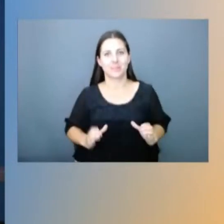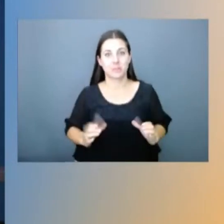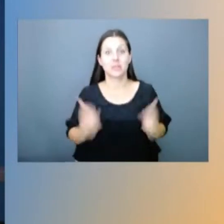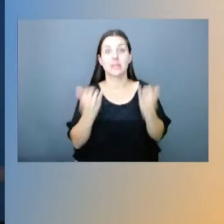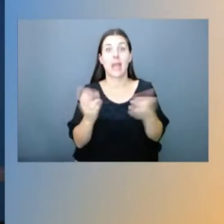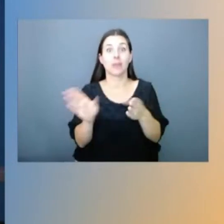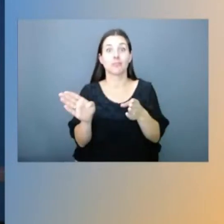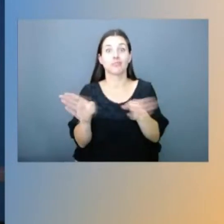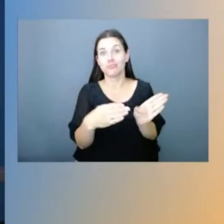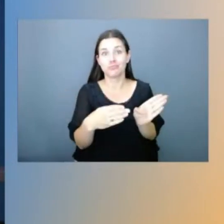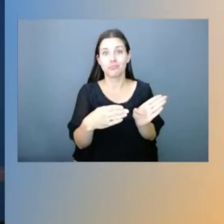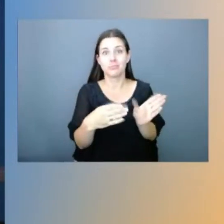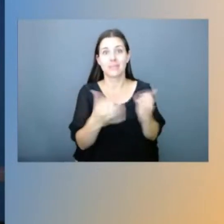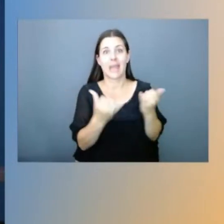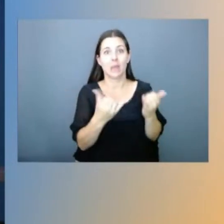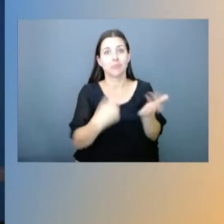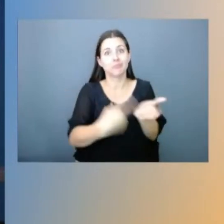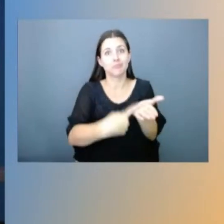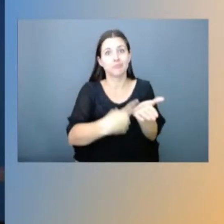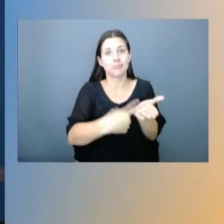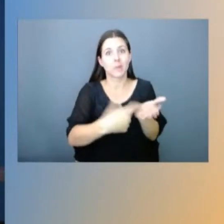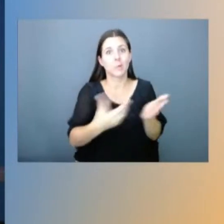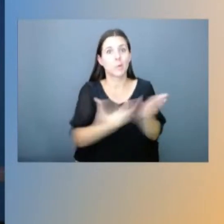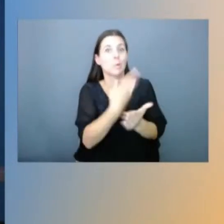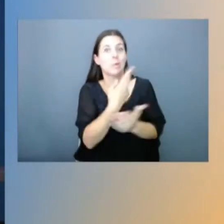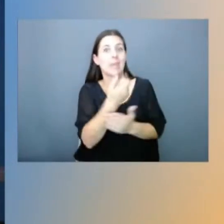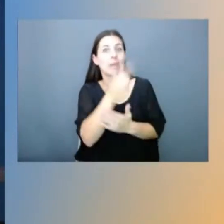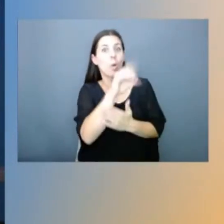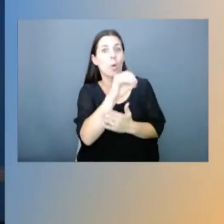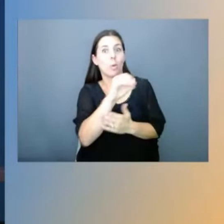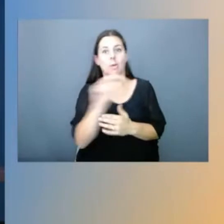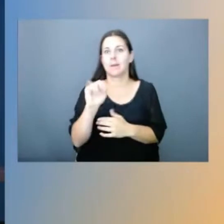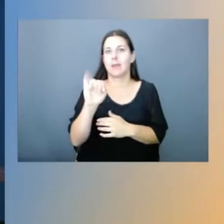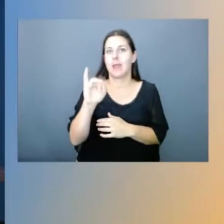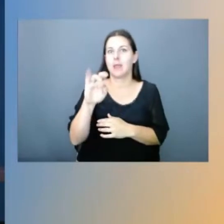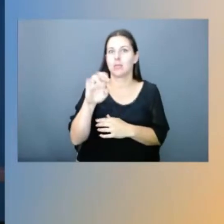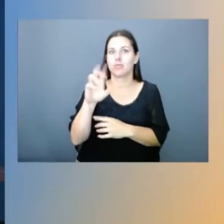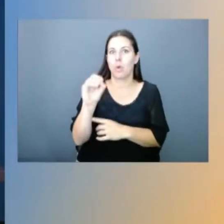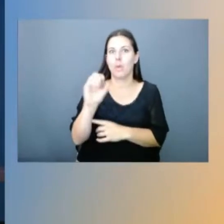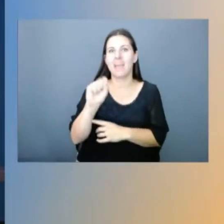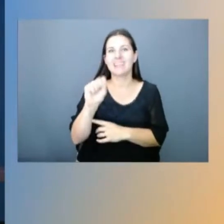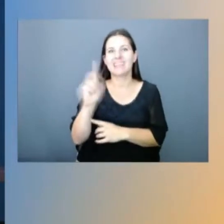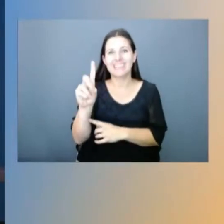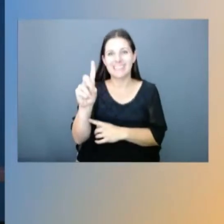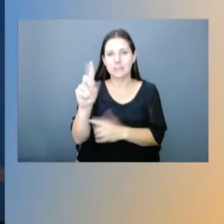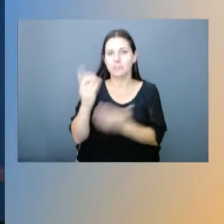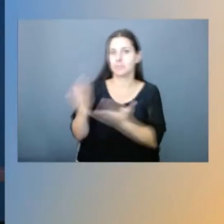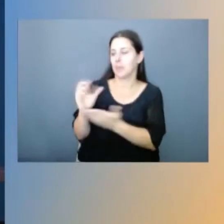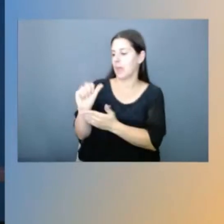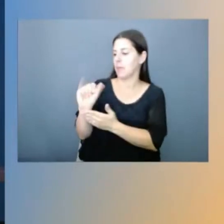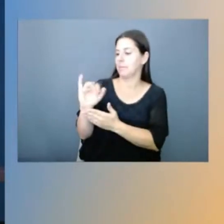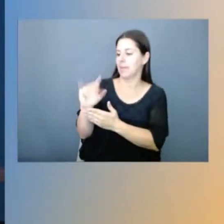and talk about one of our newer heroes, Nitro SSDs. With us, we have Amit. Amit, do you wanna introduce yourself